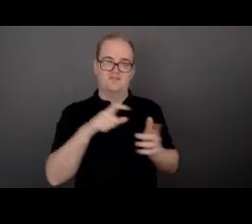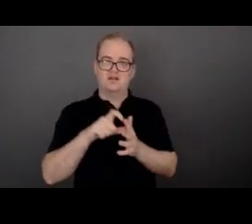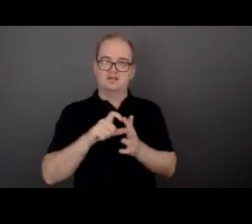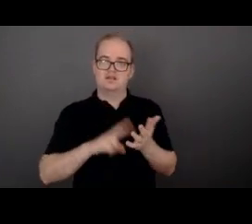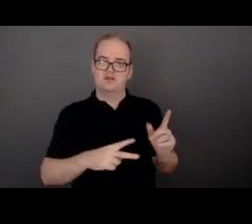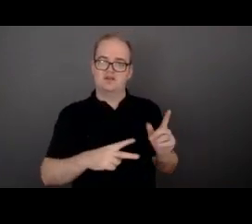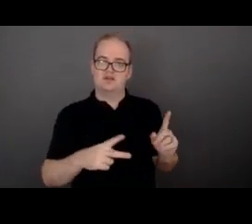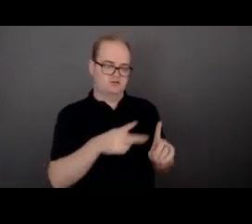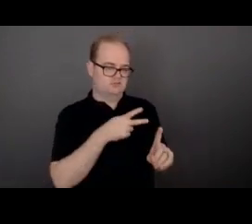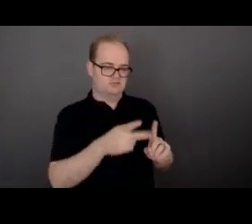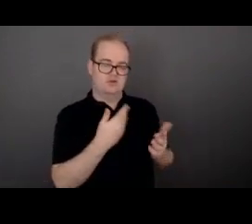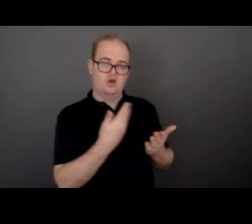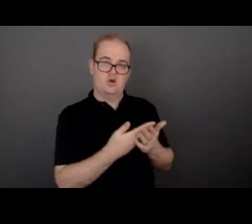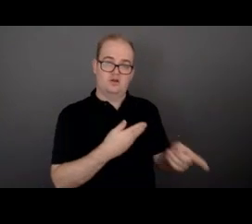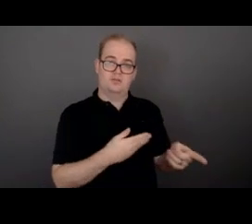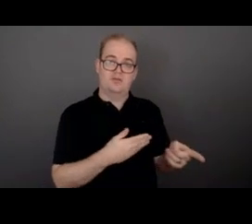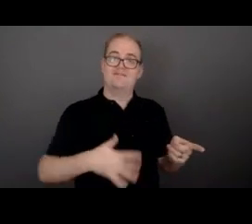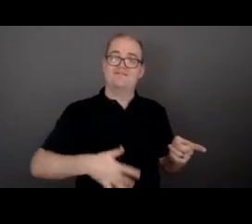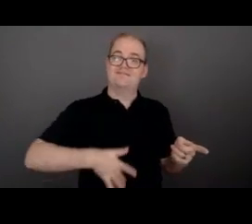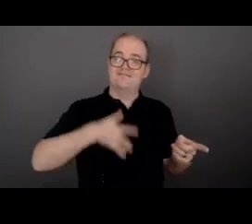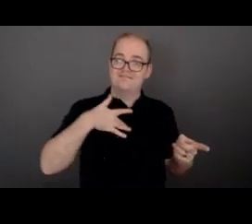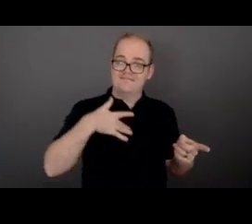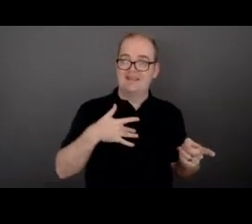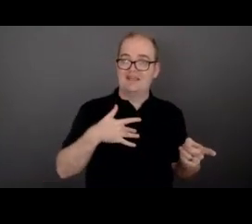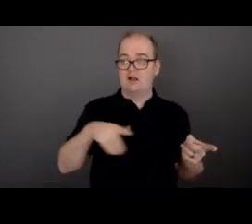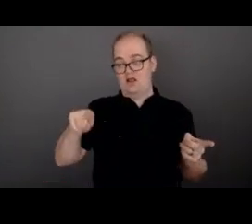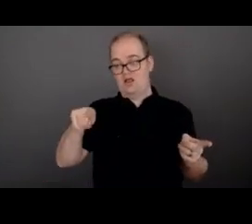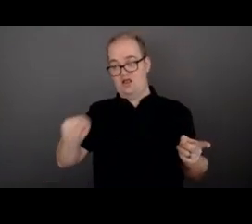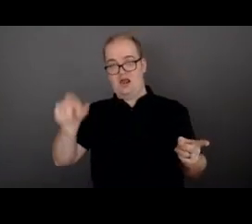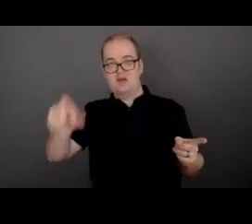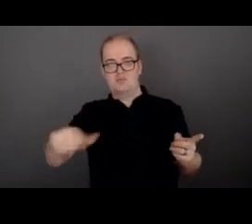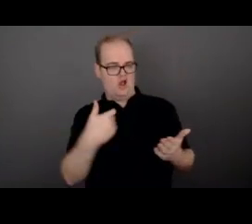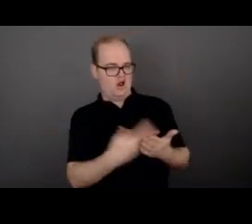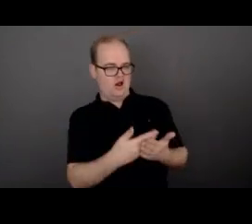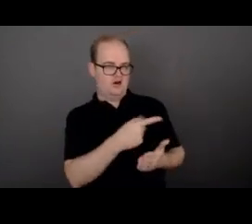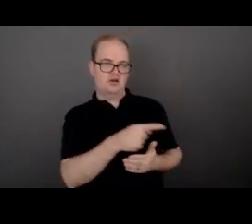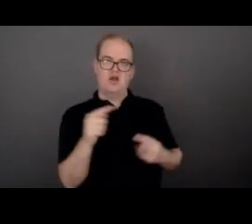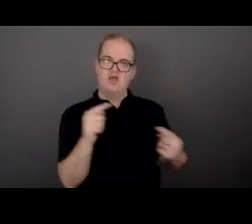the abuser that's taken a domestic violence order out on them. Yep.